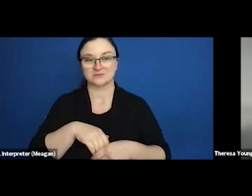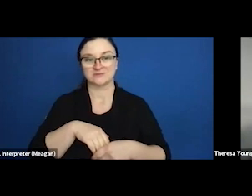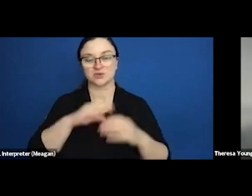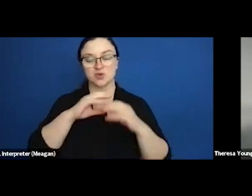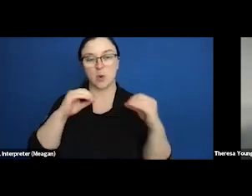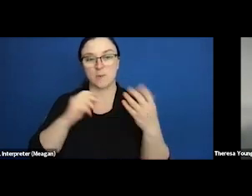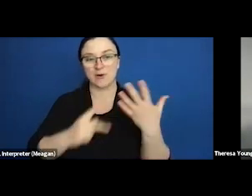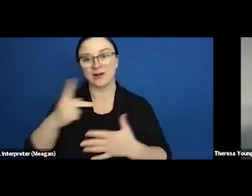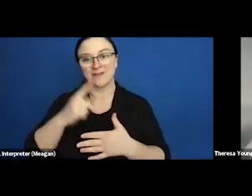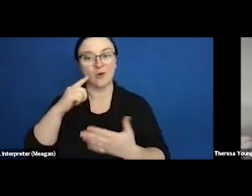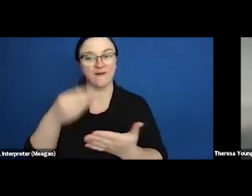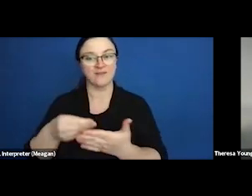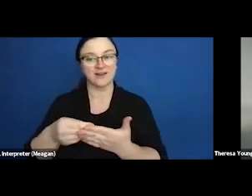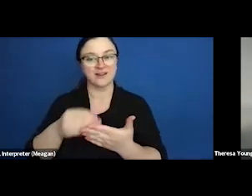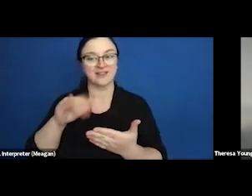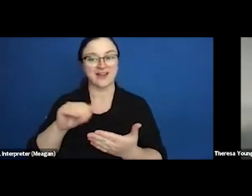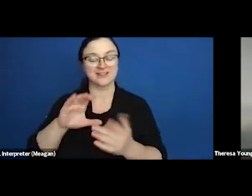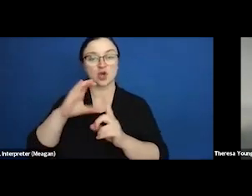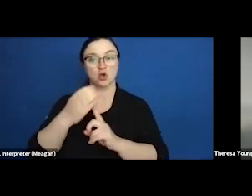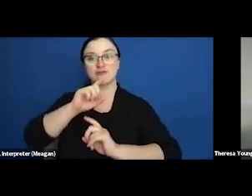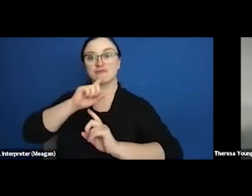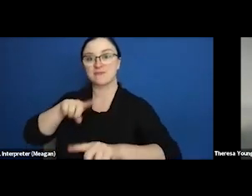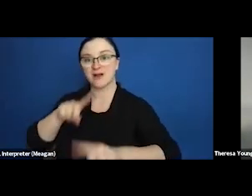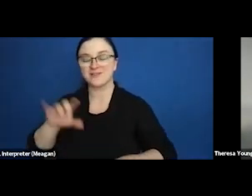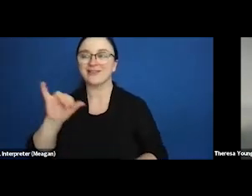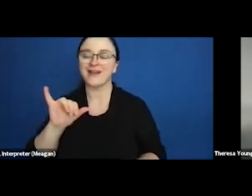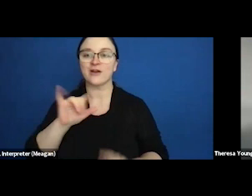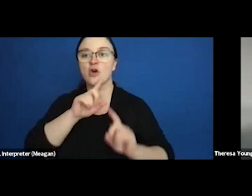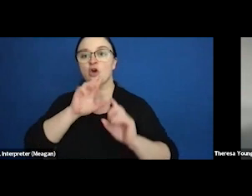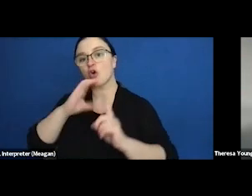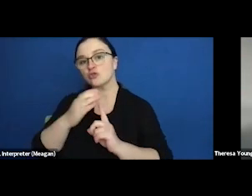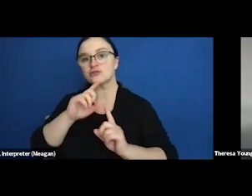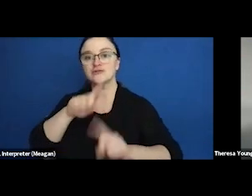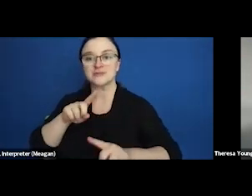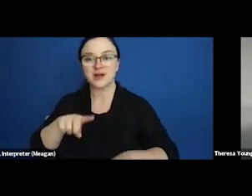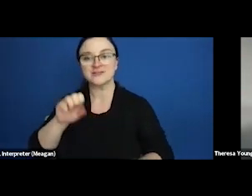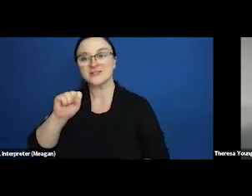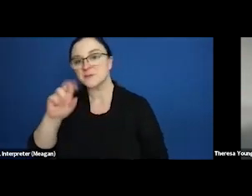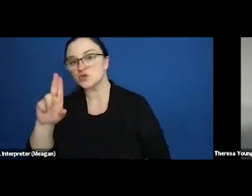for something that's culturally responsive, like a culturally responsive substance use system of care